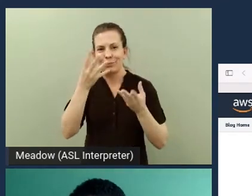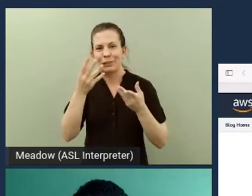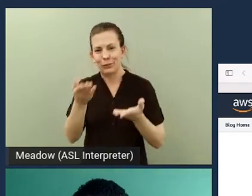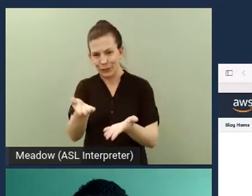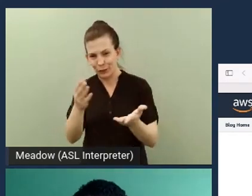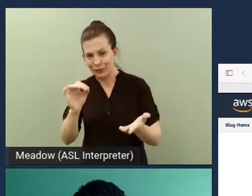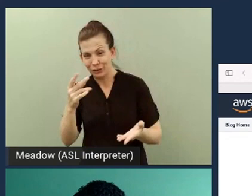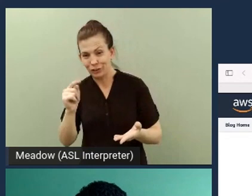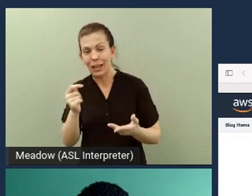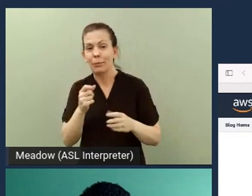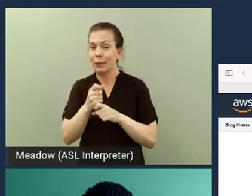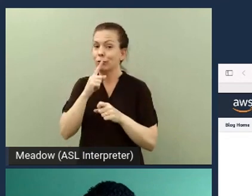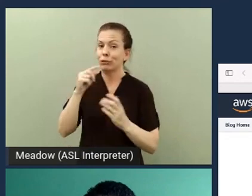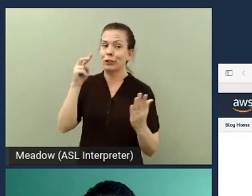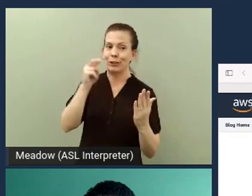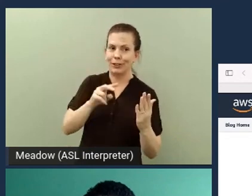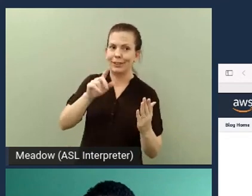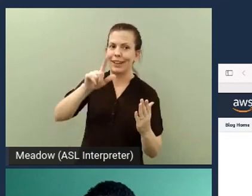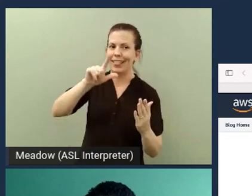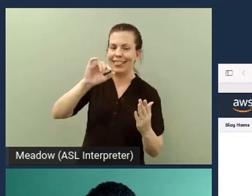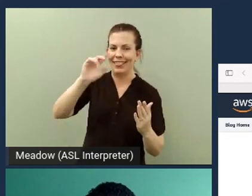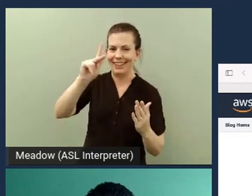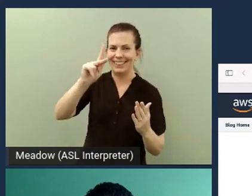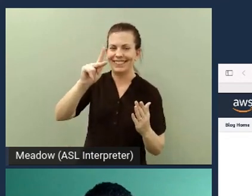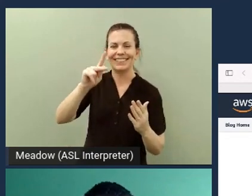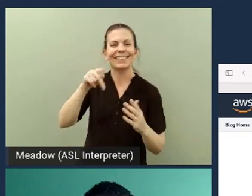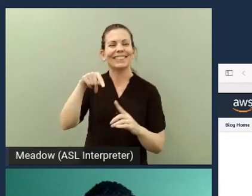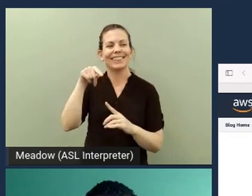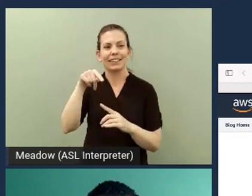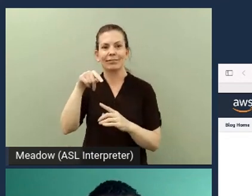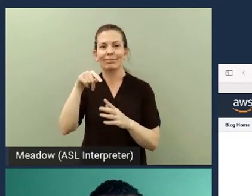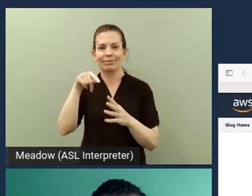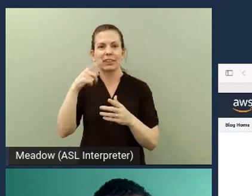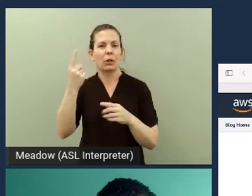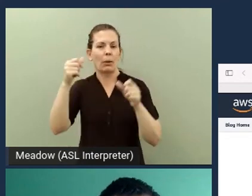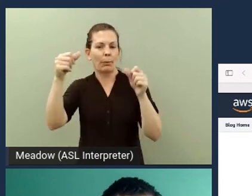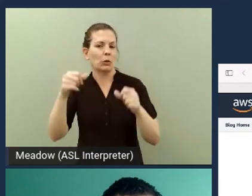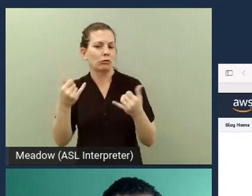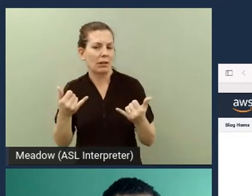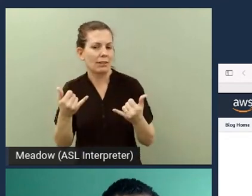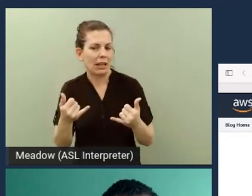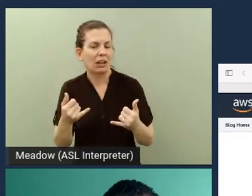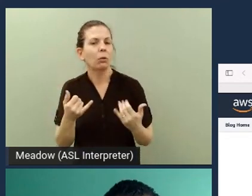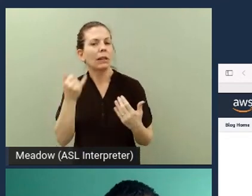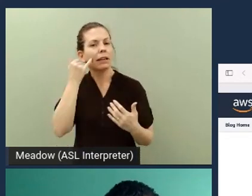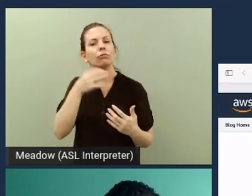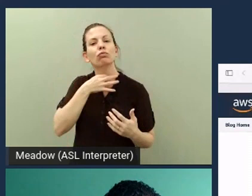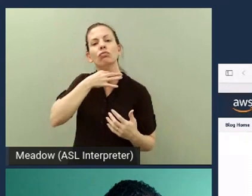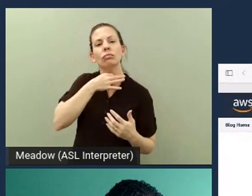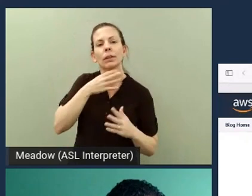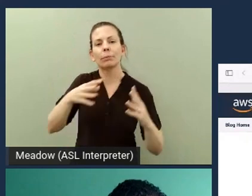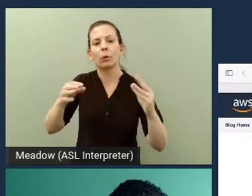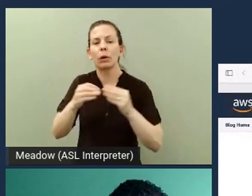to check out the link in, that Sumedha's gonna be posting right now in the chat, if you want to check out more. Sumedha, thank you very much, once again,